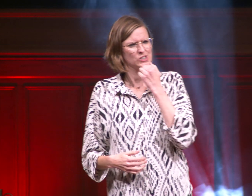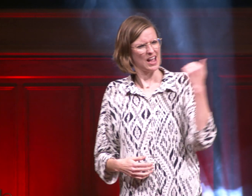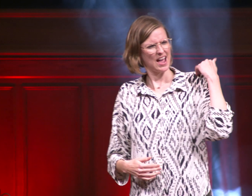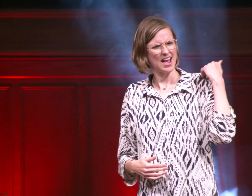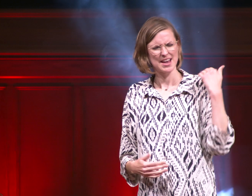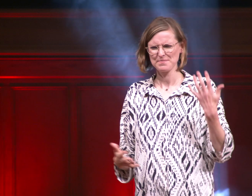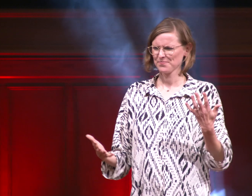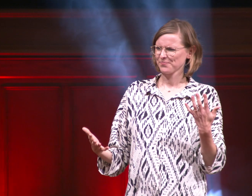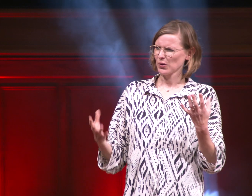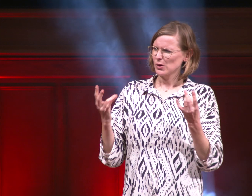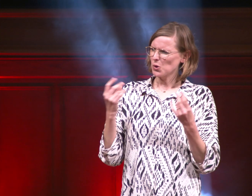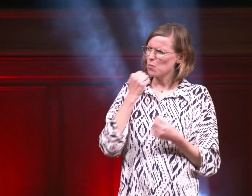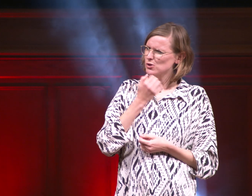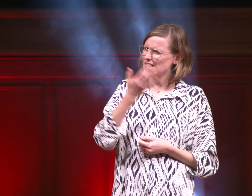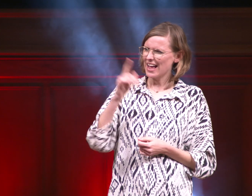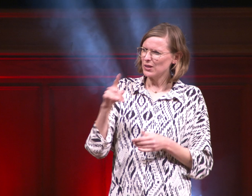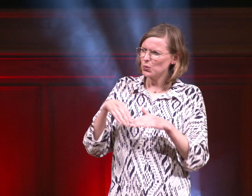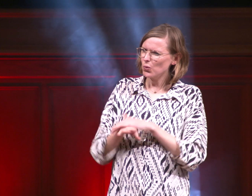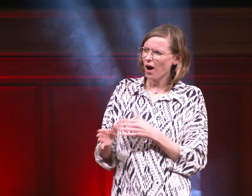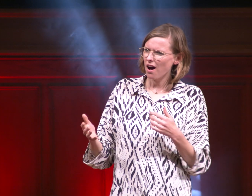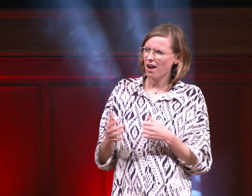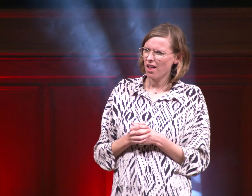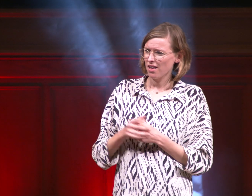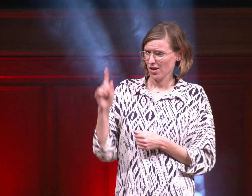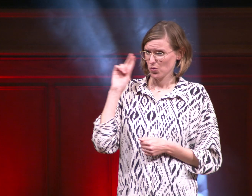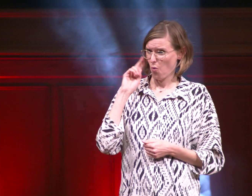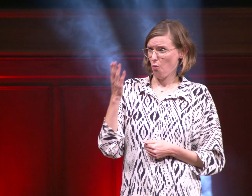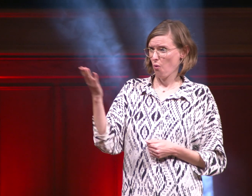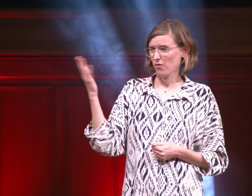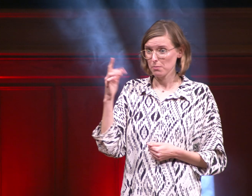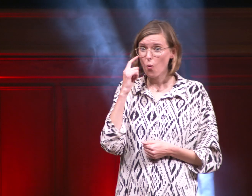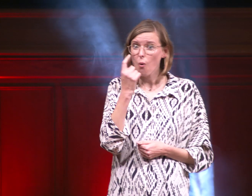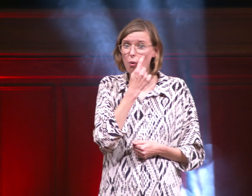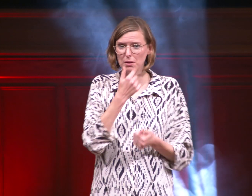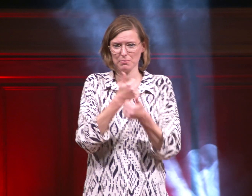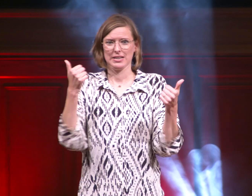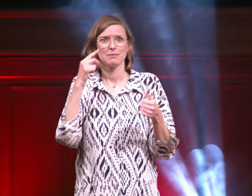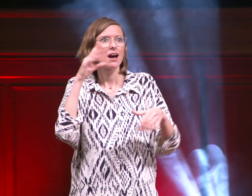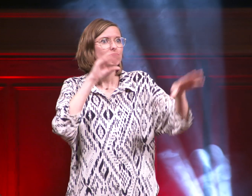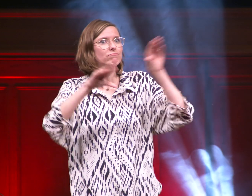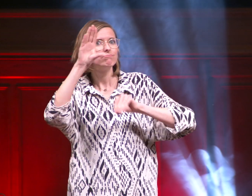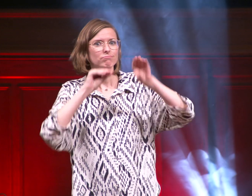So we started working, and every once in a while a museum would ask us why we thought that they were not accessible,